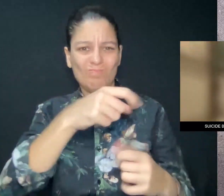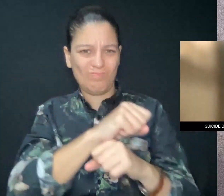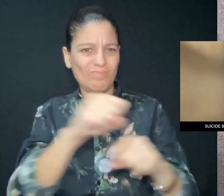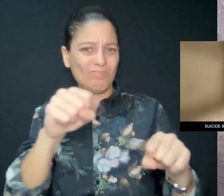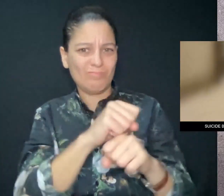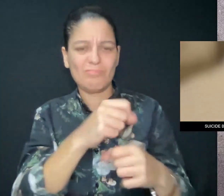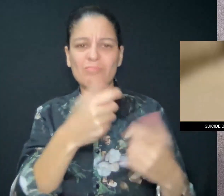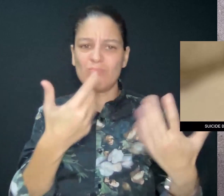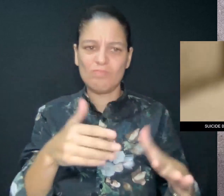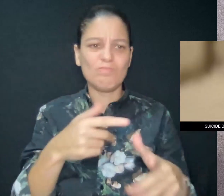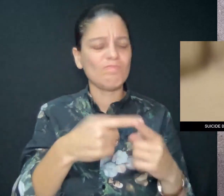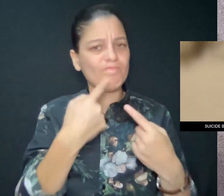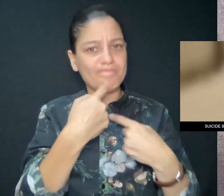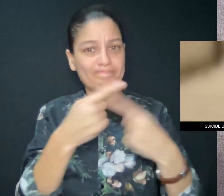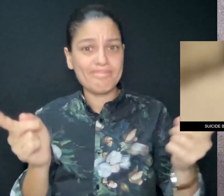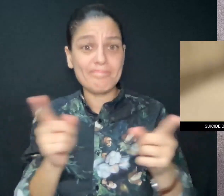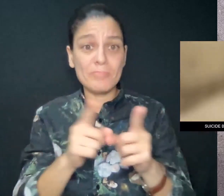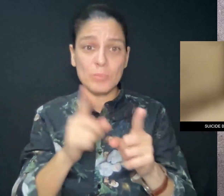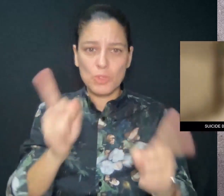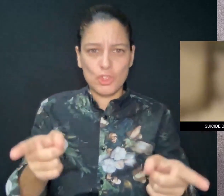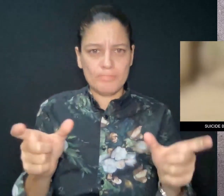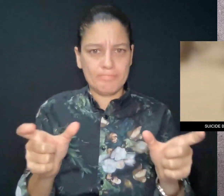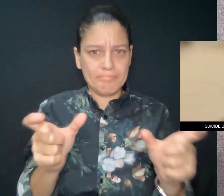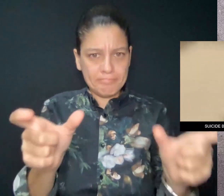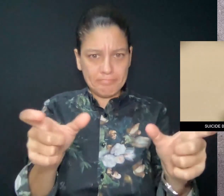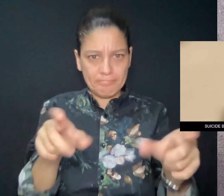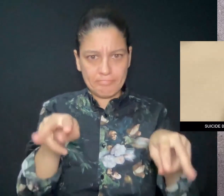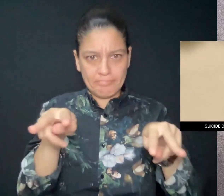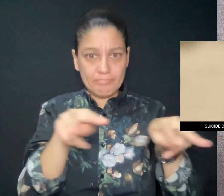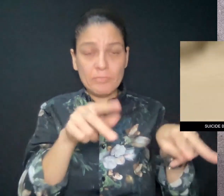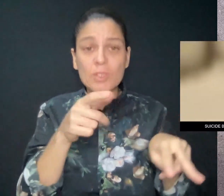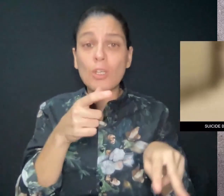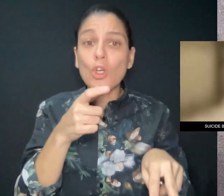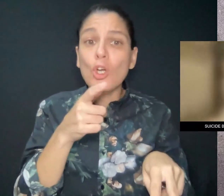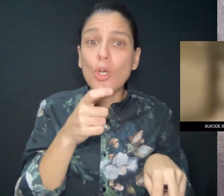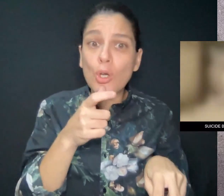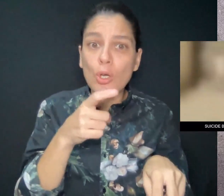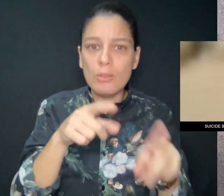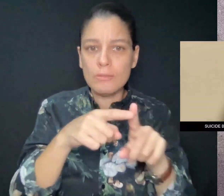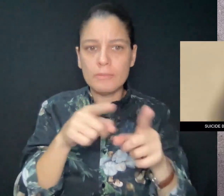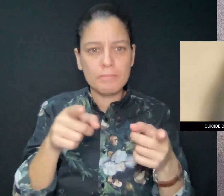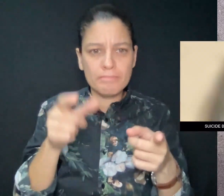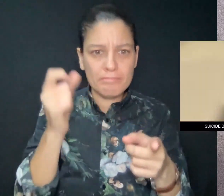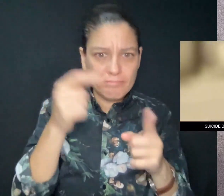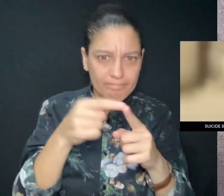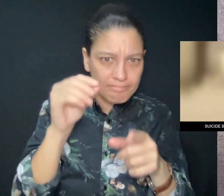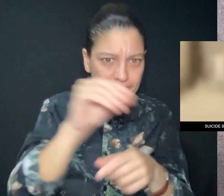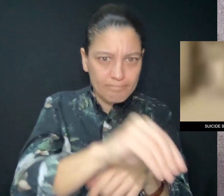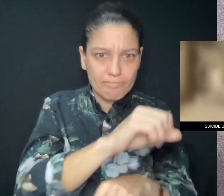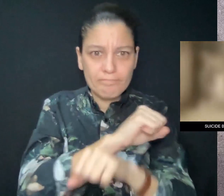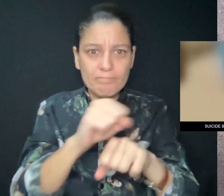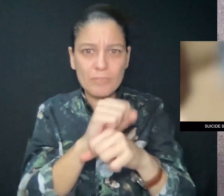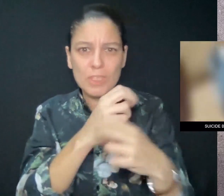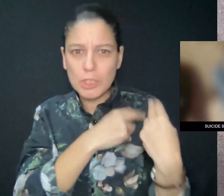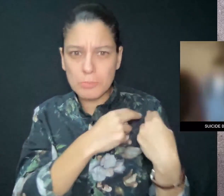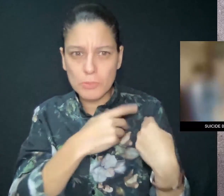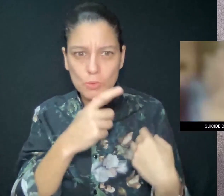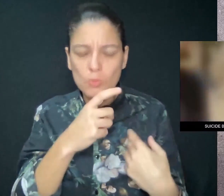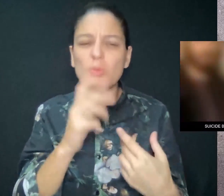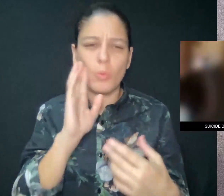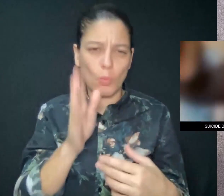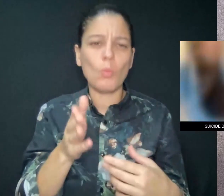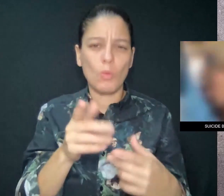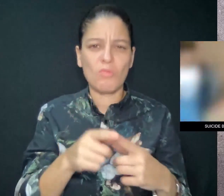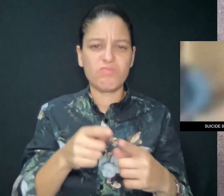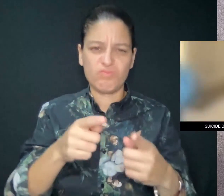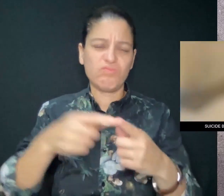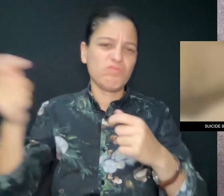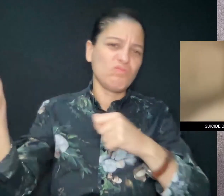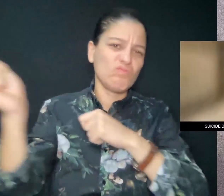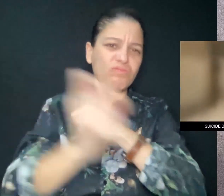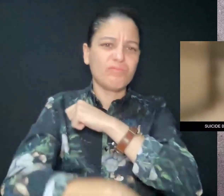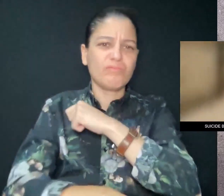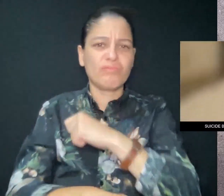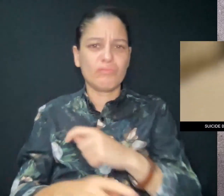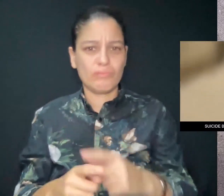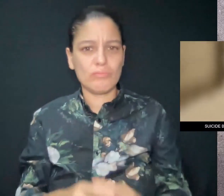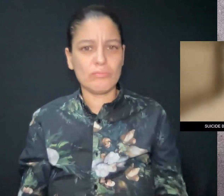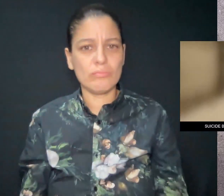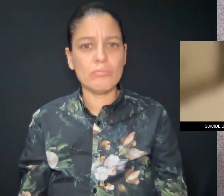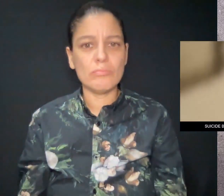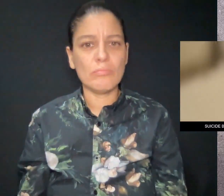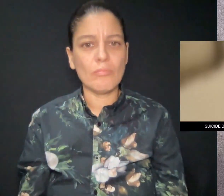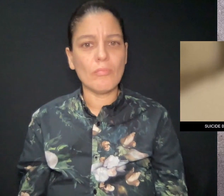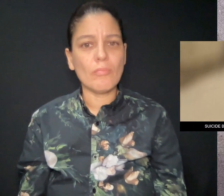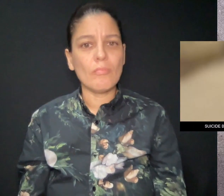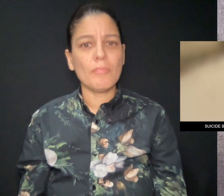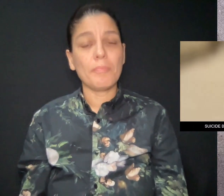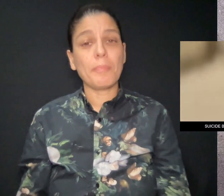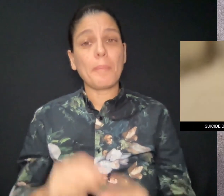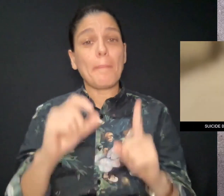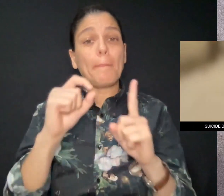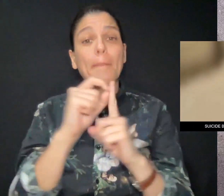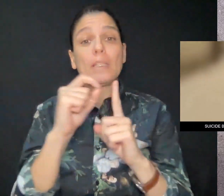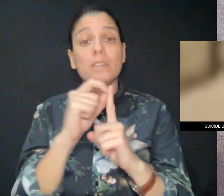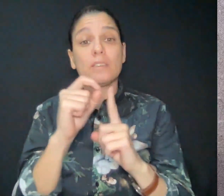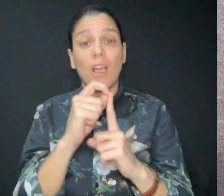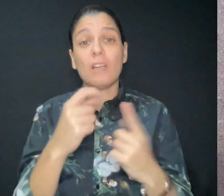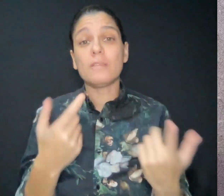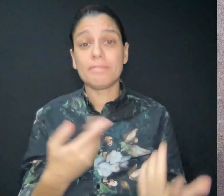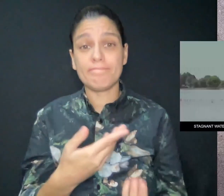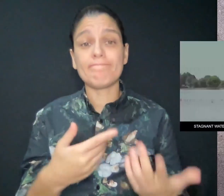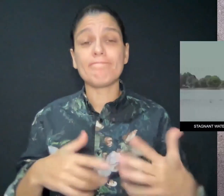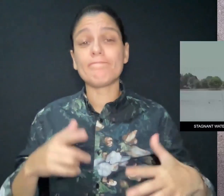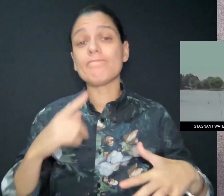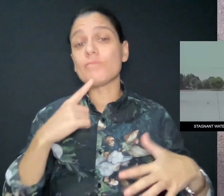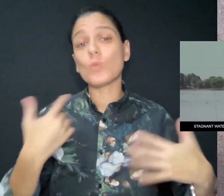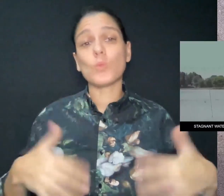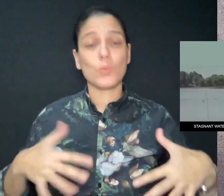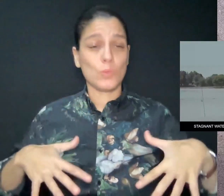serious measures will be taken to find and punish those responsible